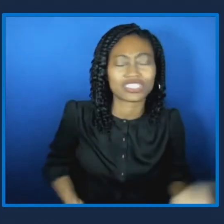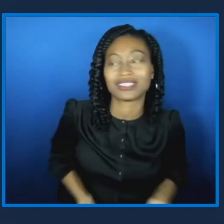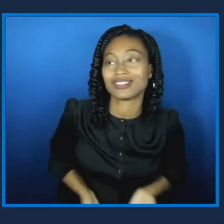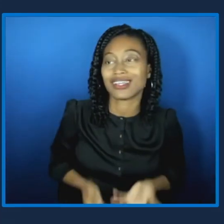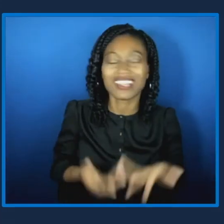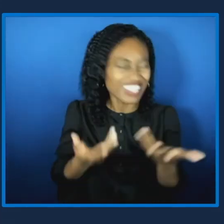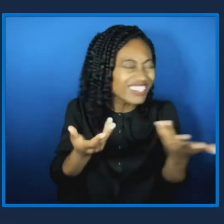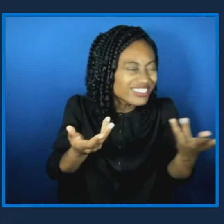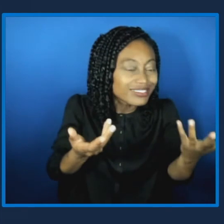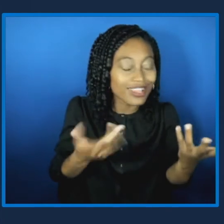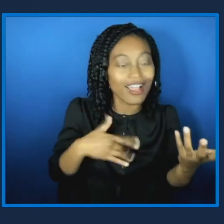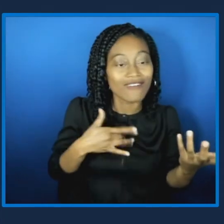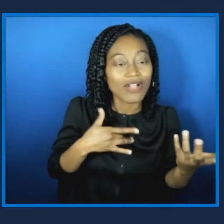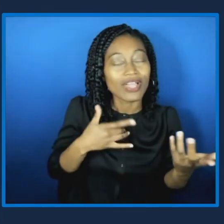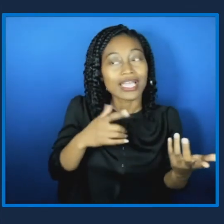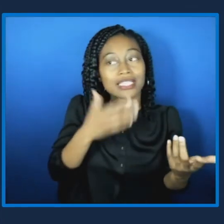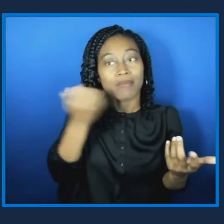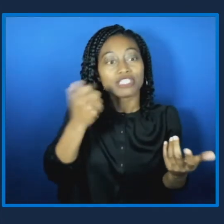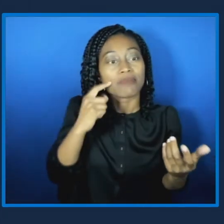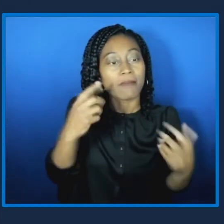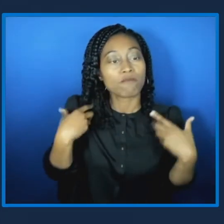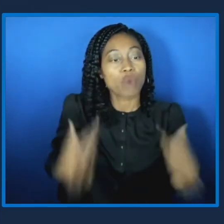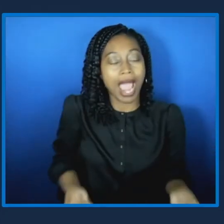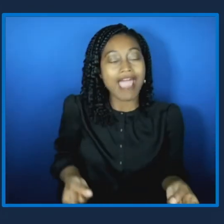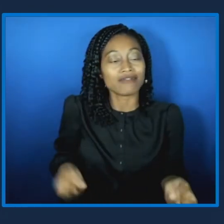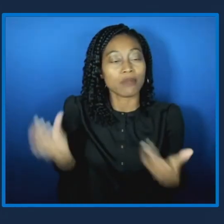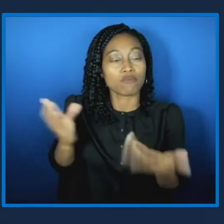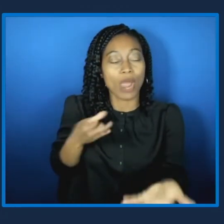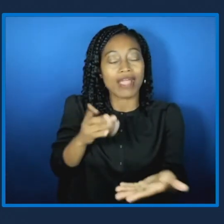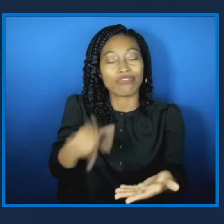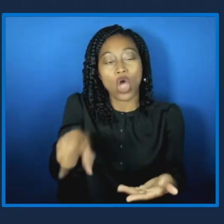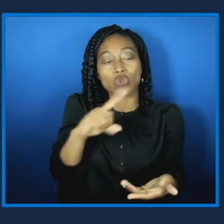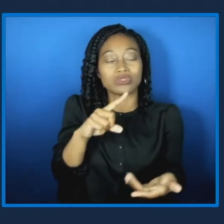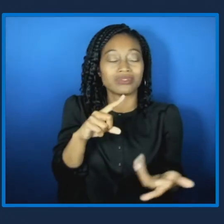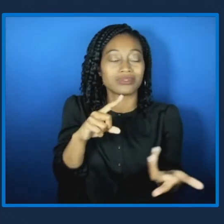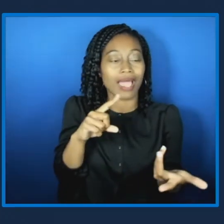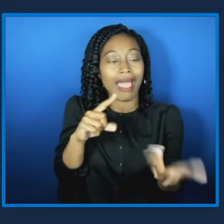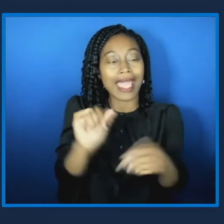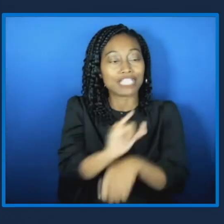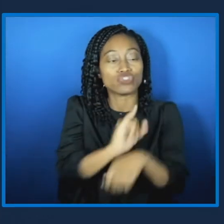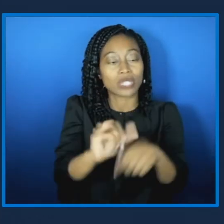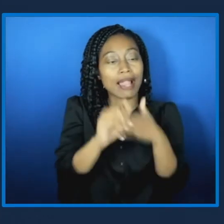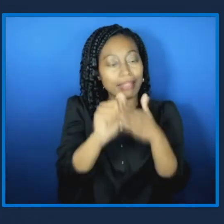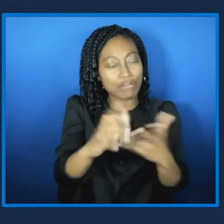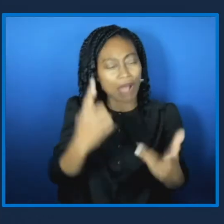to bring some of those industry leaders to have this conversation. I think that's what I'm looking forward to most. Call to action.